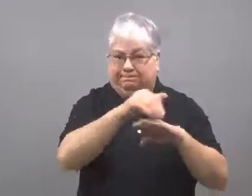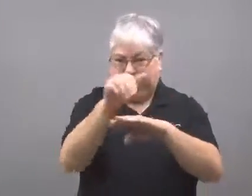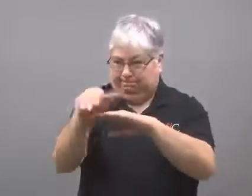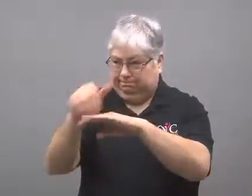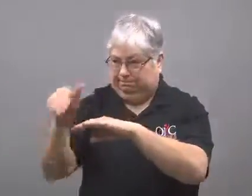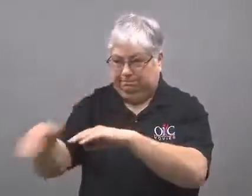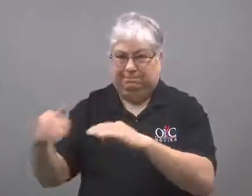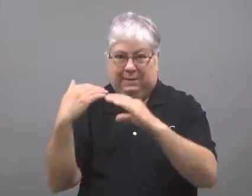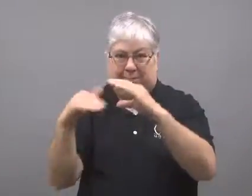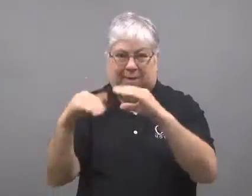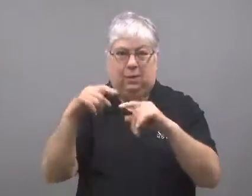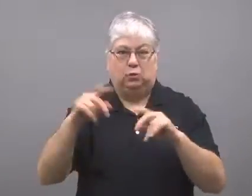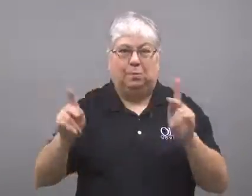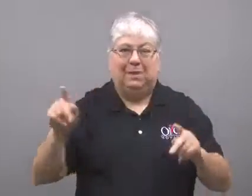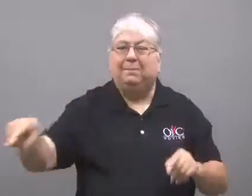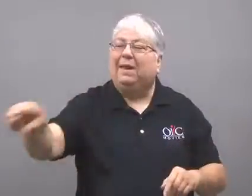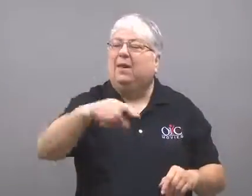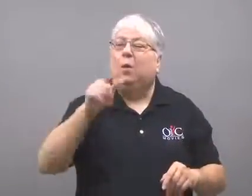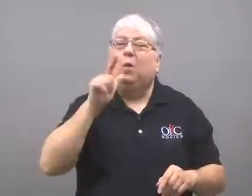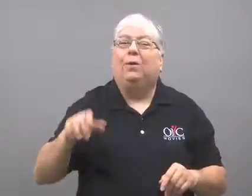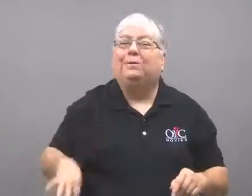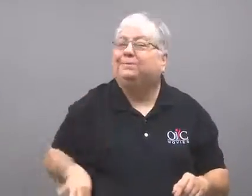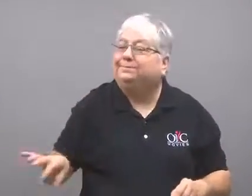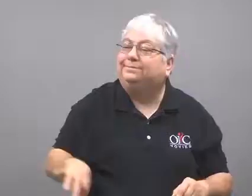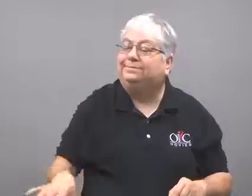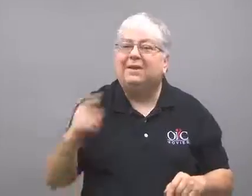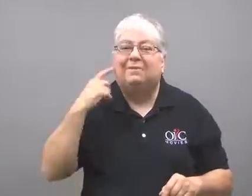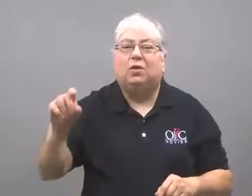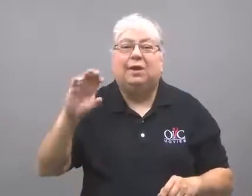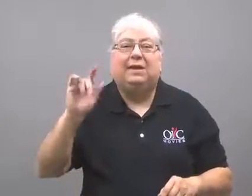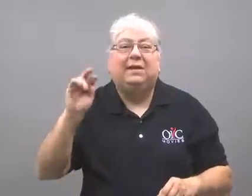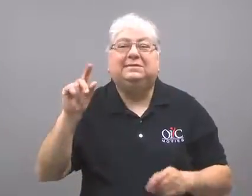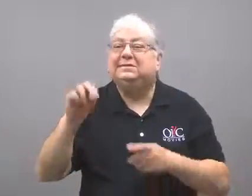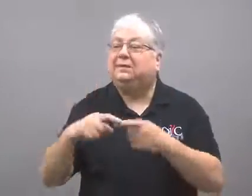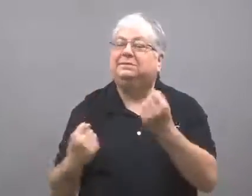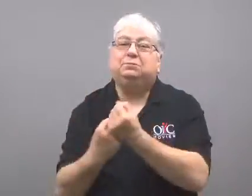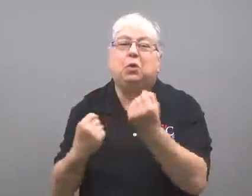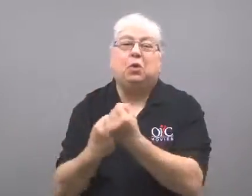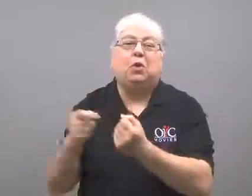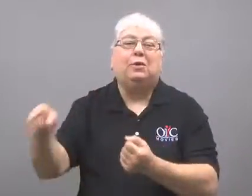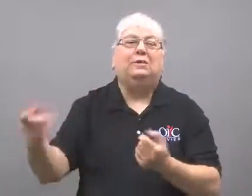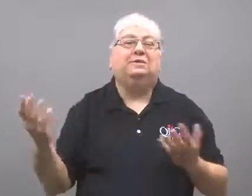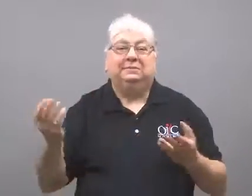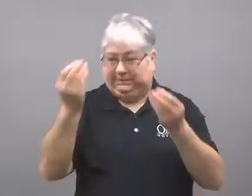sent an email to donors and supporters of Clinton.